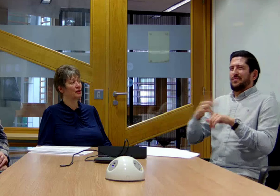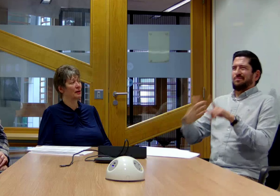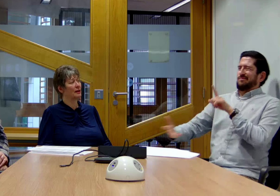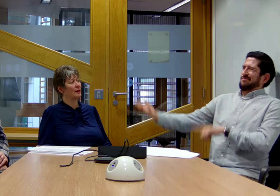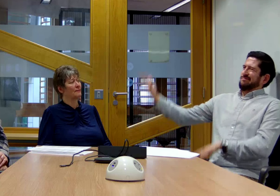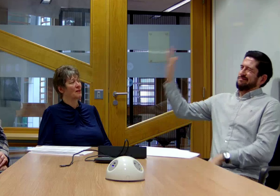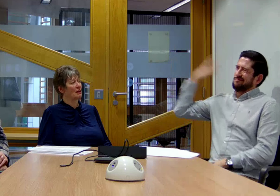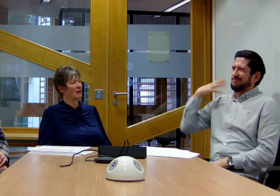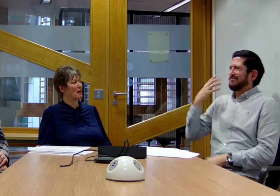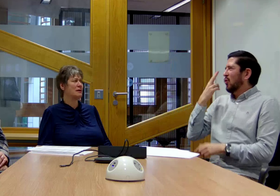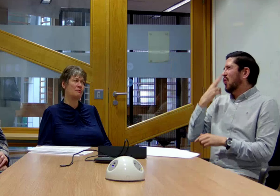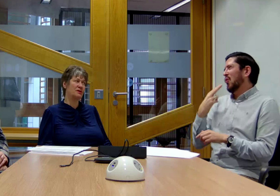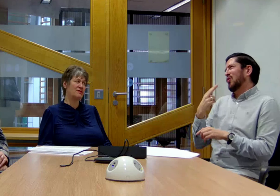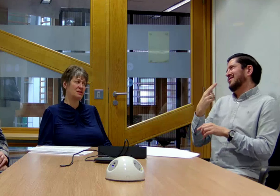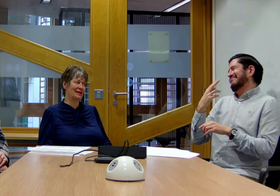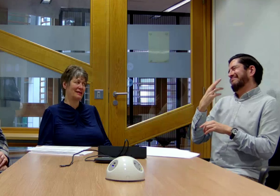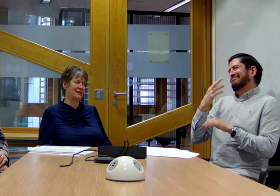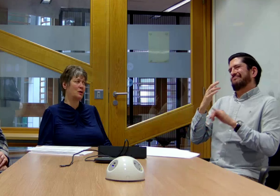to access both English and BSL.